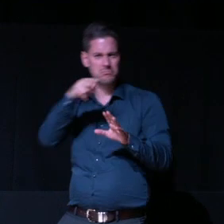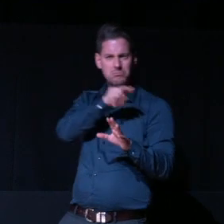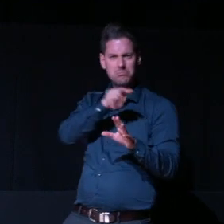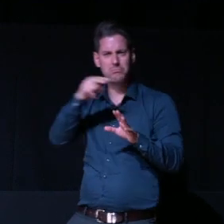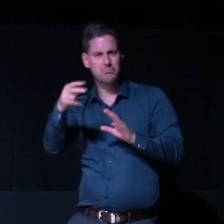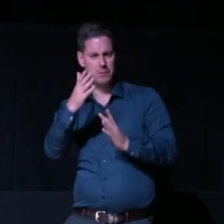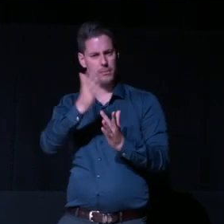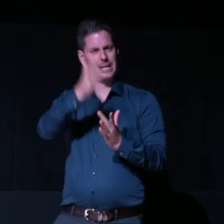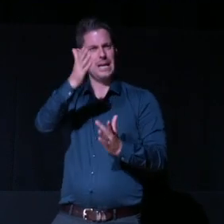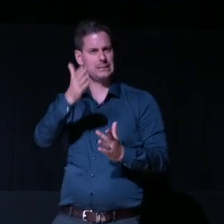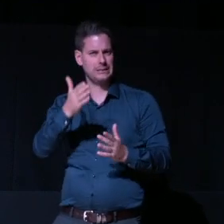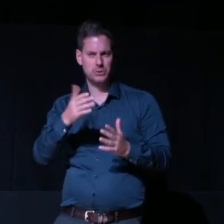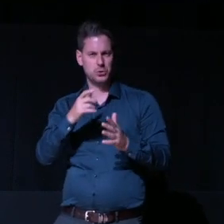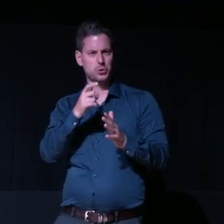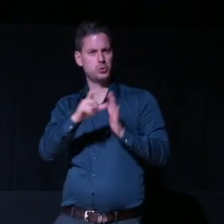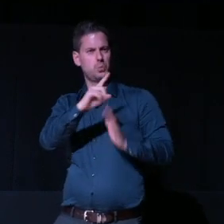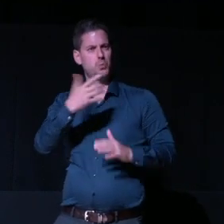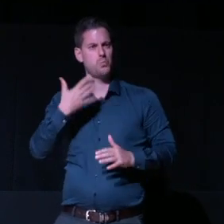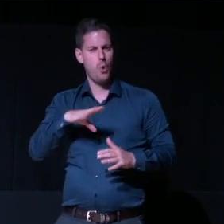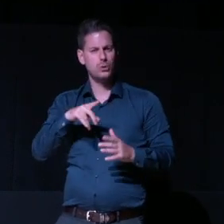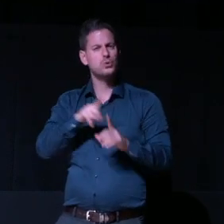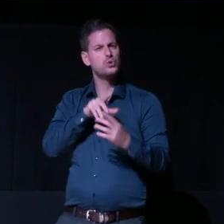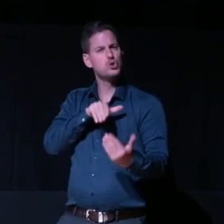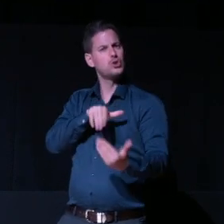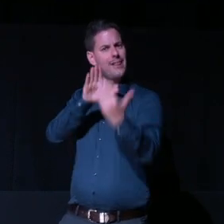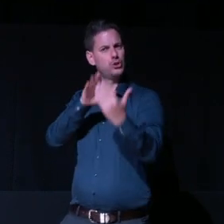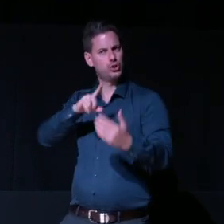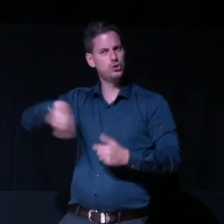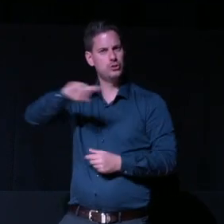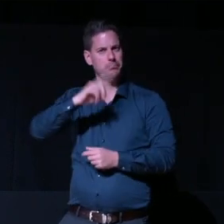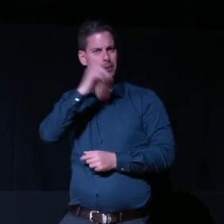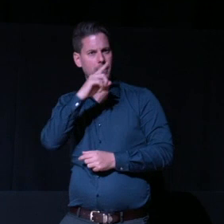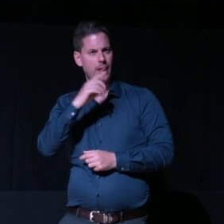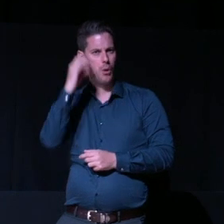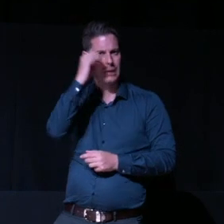and we want artists to challenge us, to challenge themselves. And suddenly the word